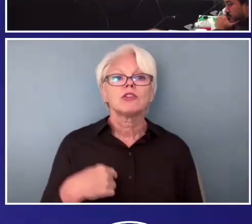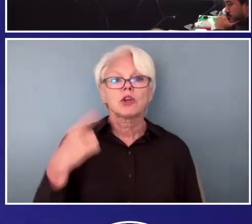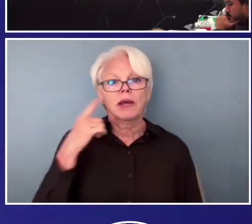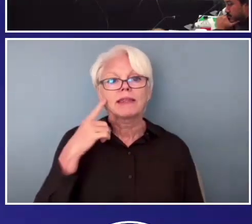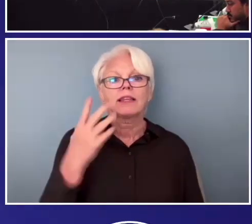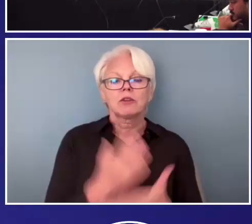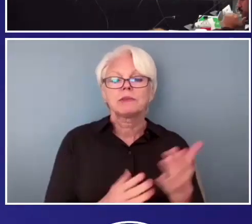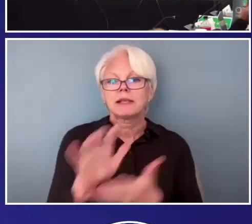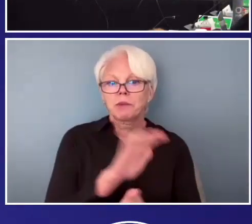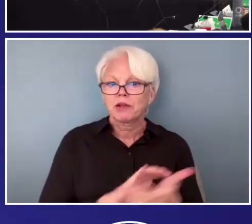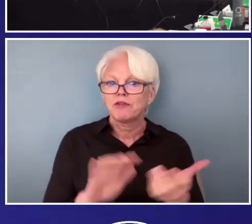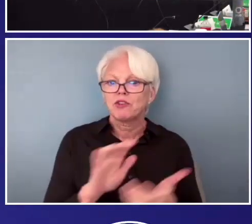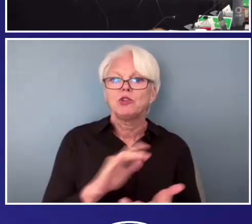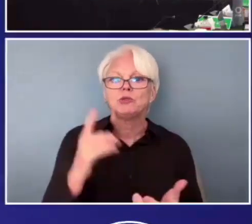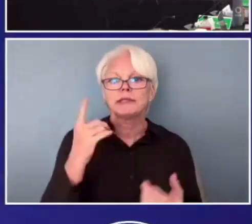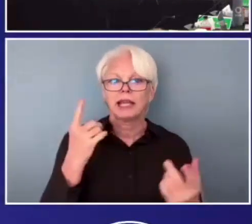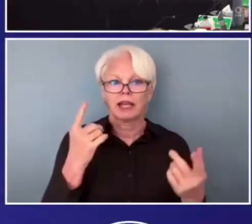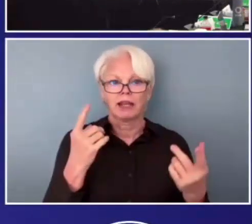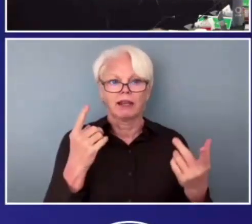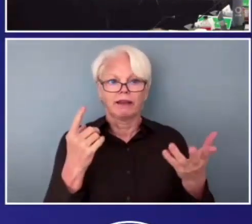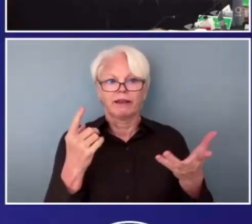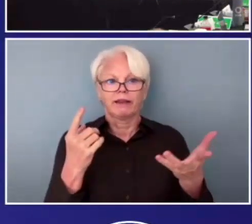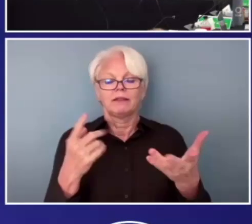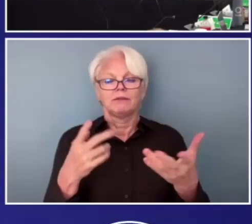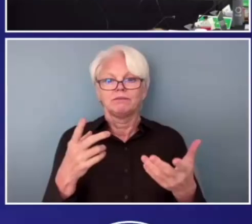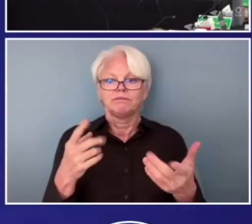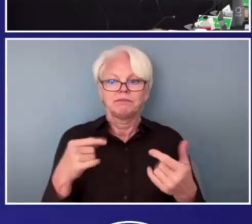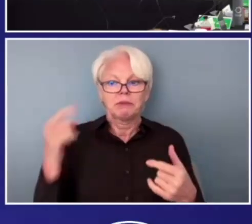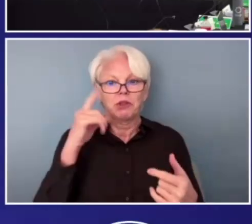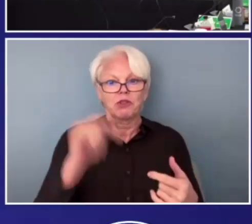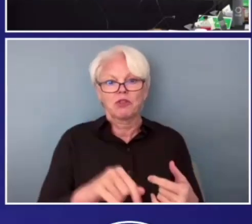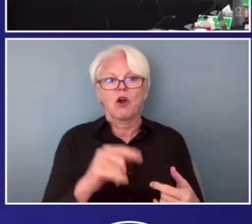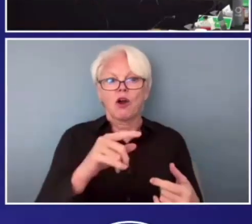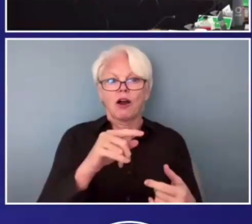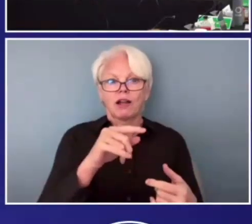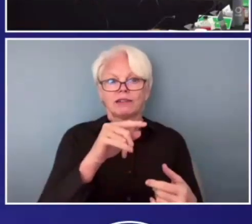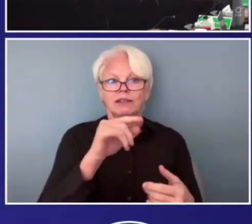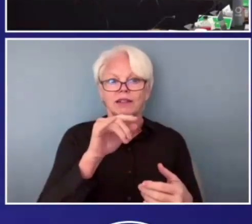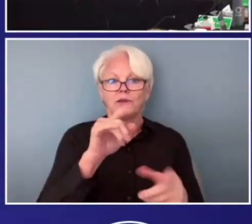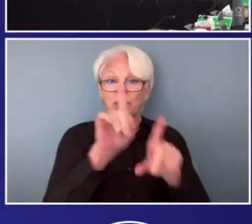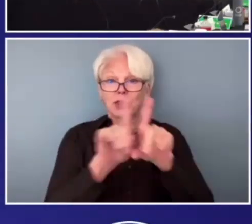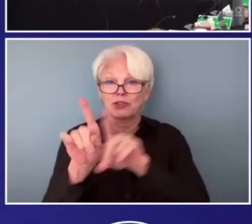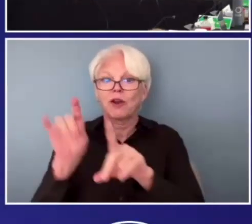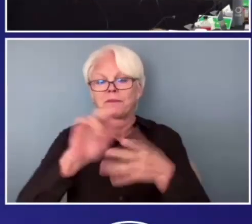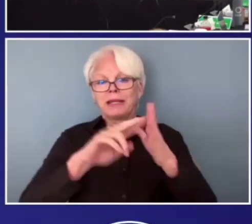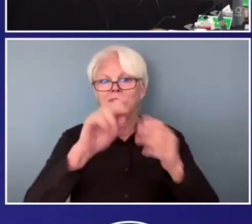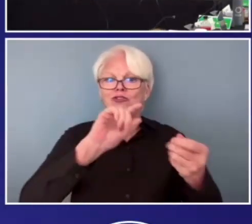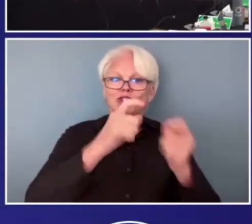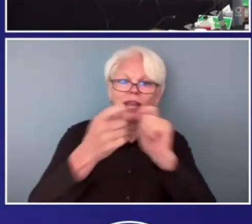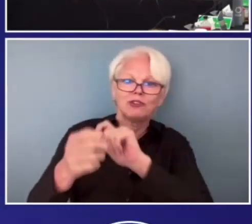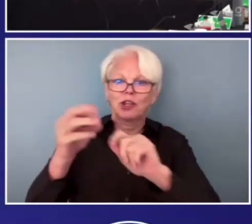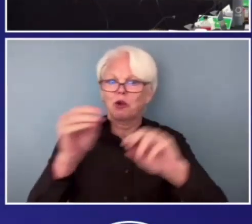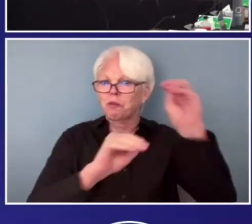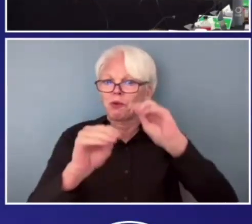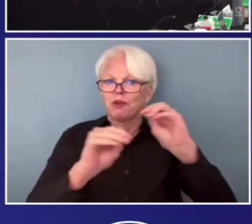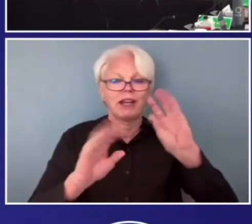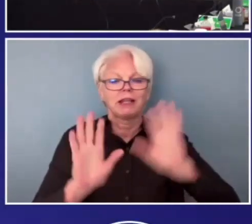thinking that these provisions were changing or were moving. And so we just wanted to clarify that.